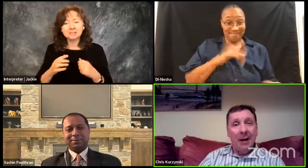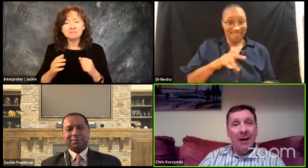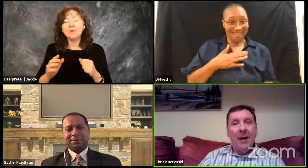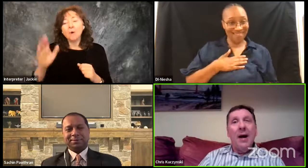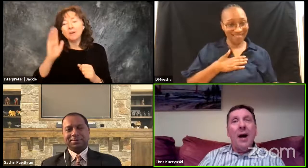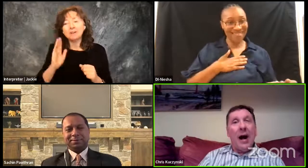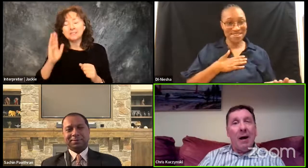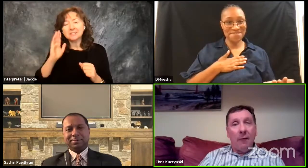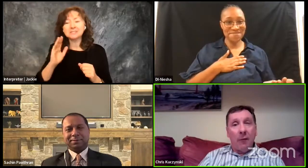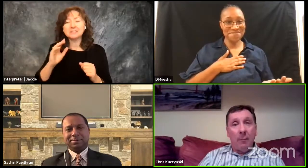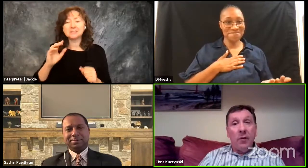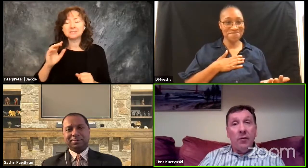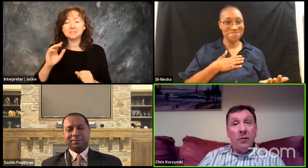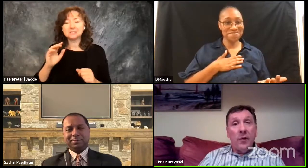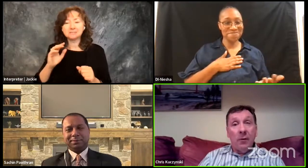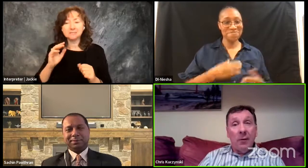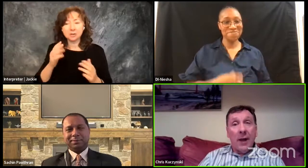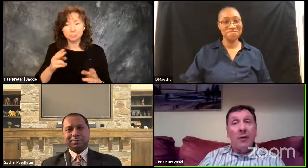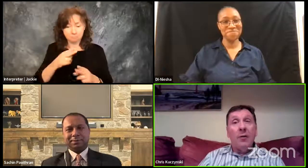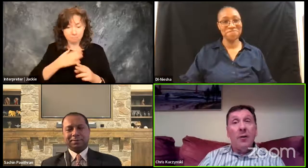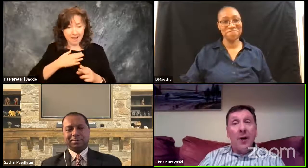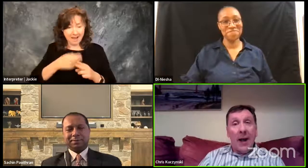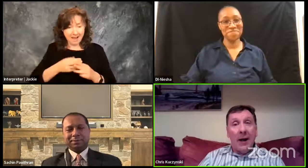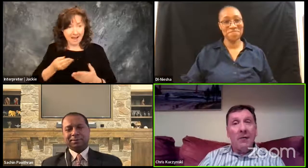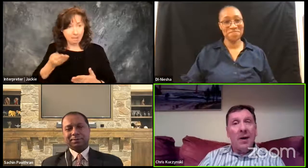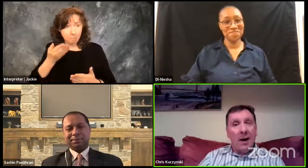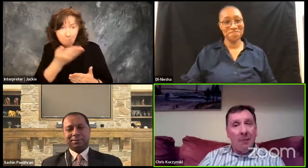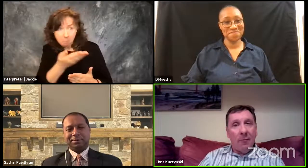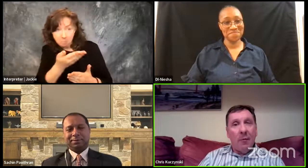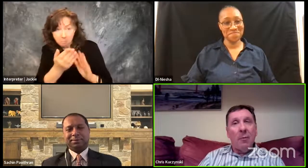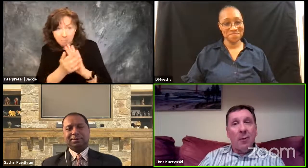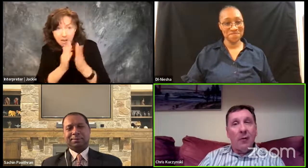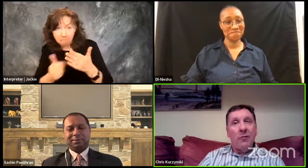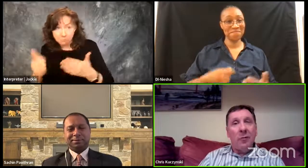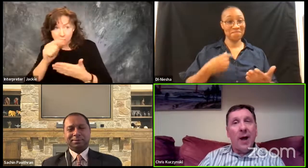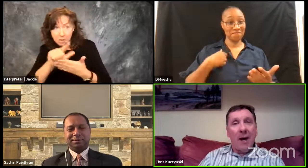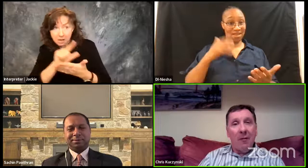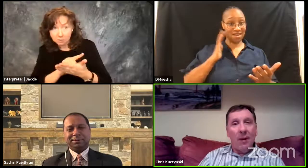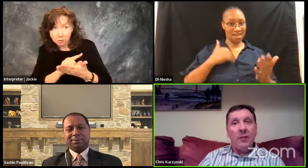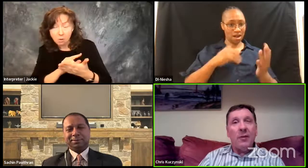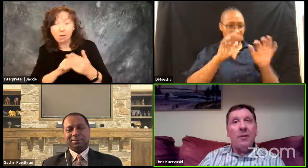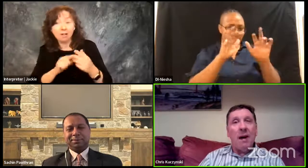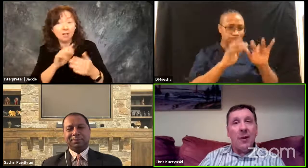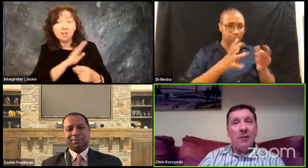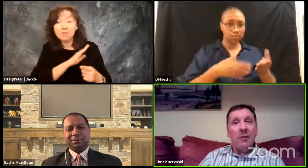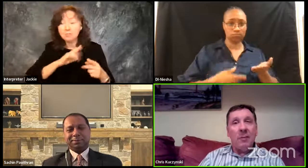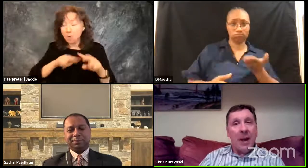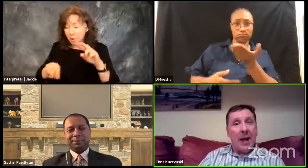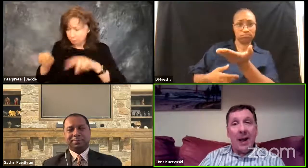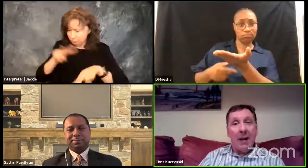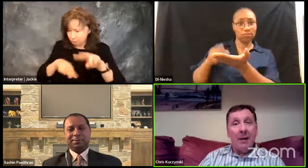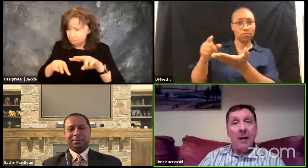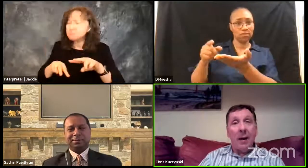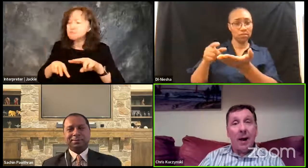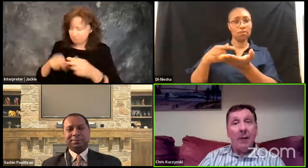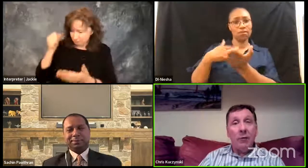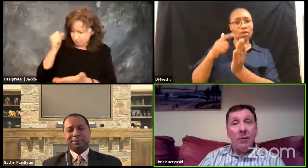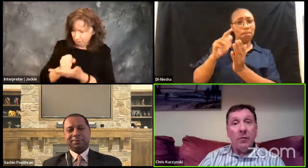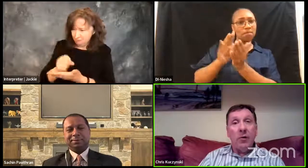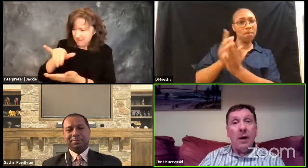me, for the position of General Counsel. And for the Board to have placed its confidence in me and this position.